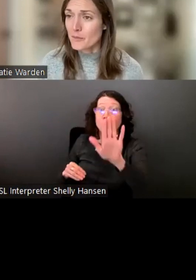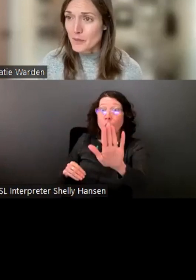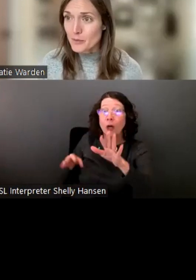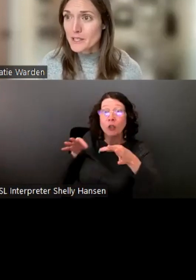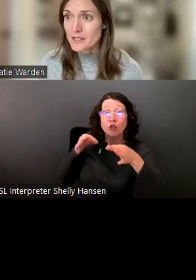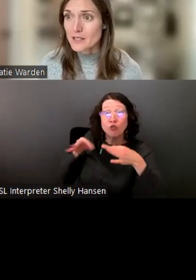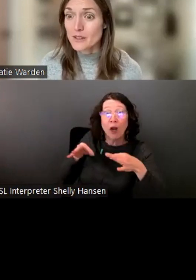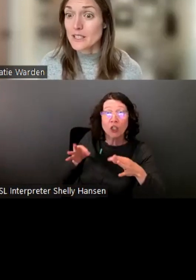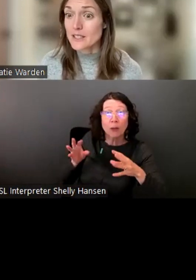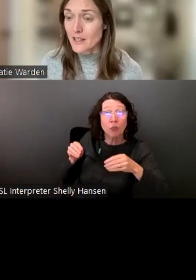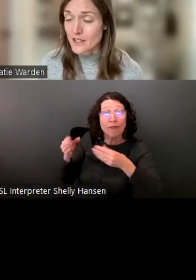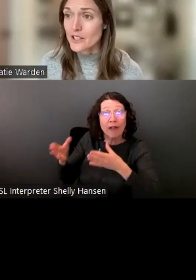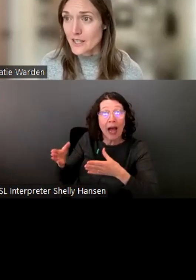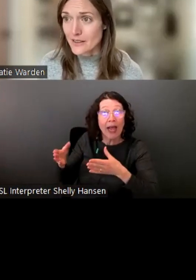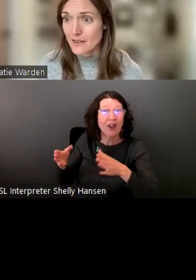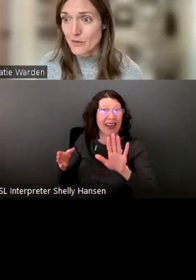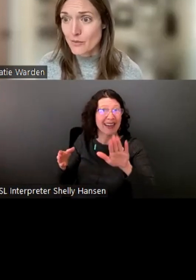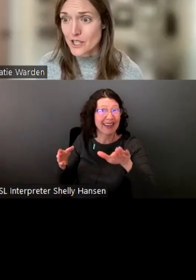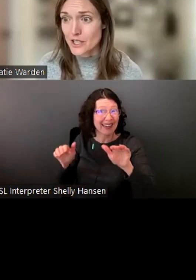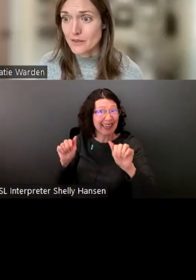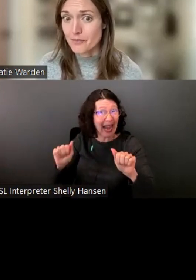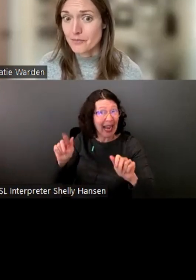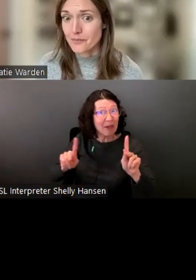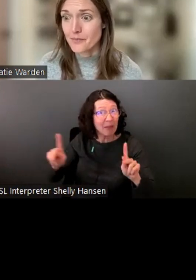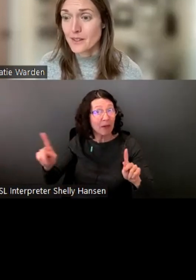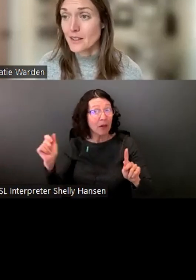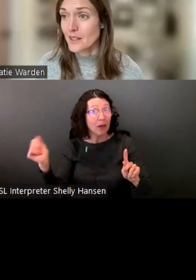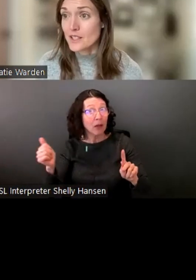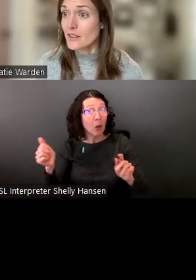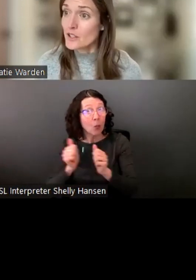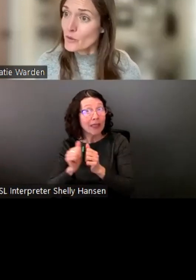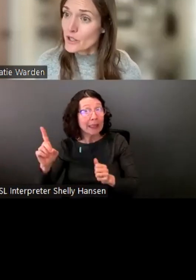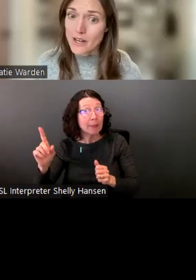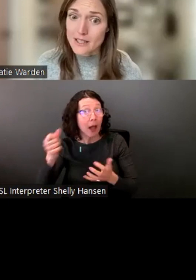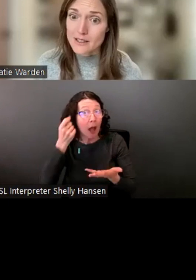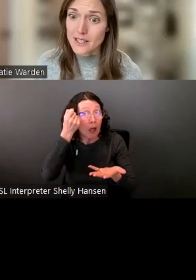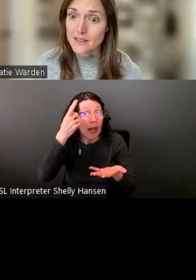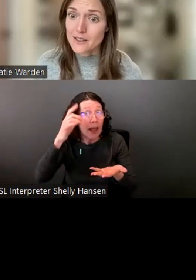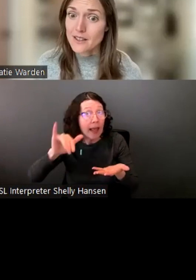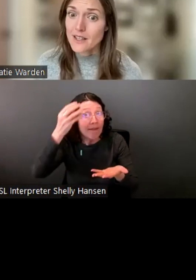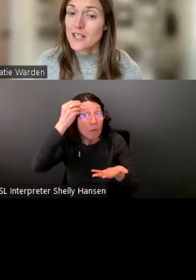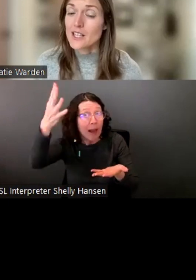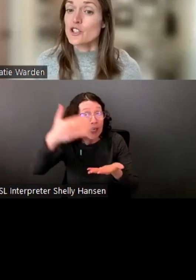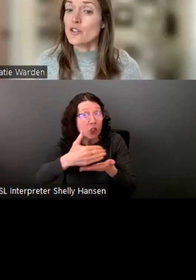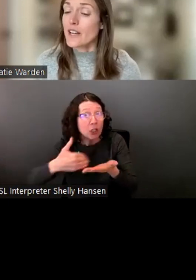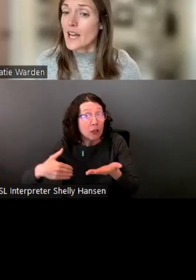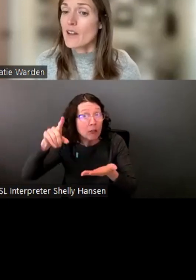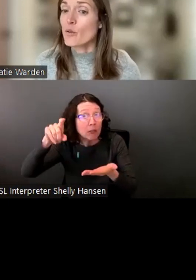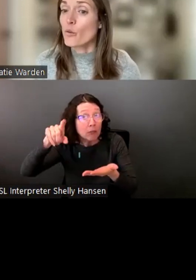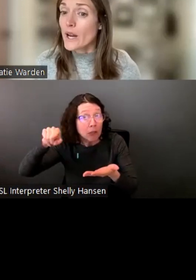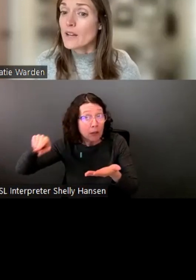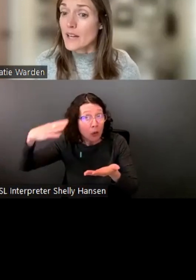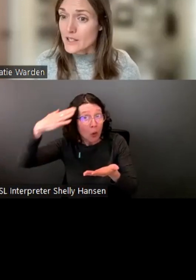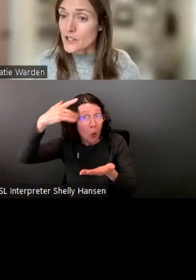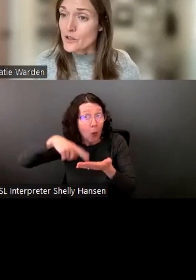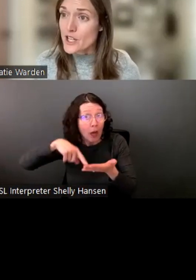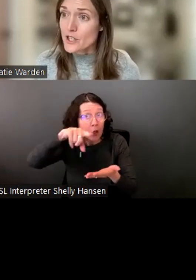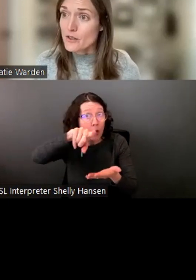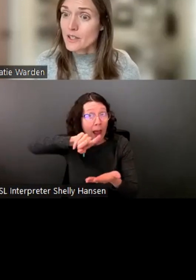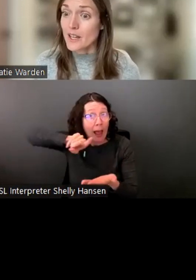can people with disabilities understand that information? Do they know what you're asking? Do they have a way of answering you